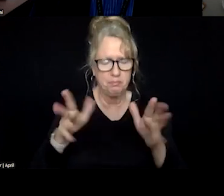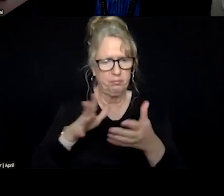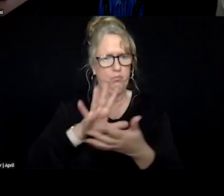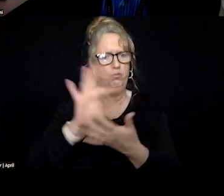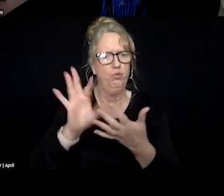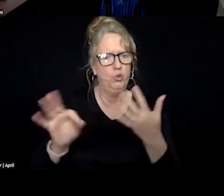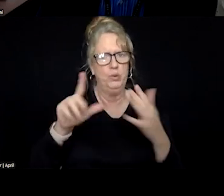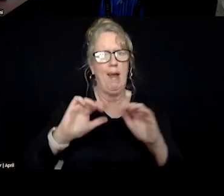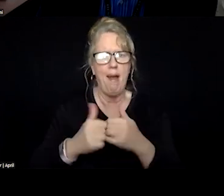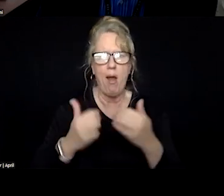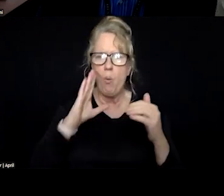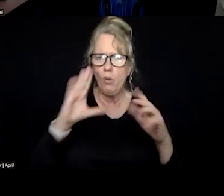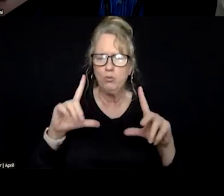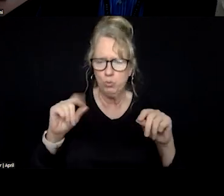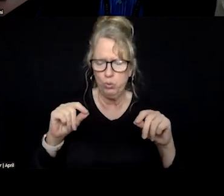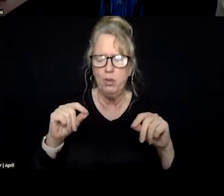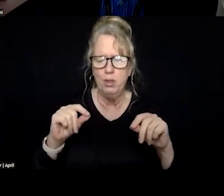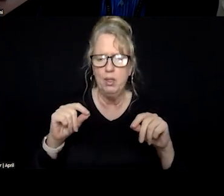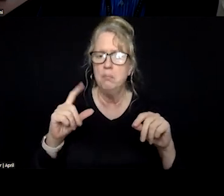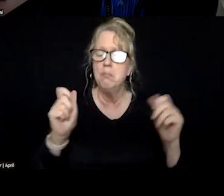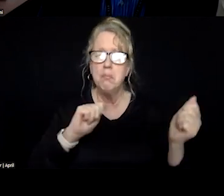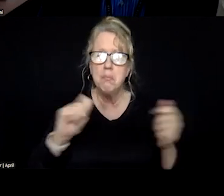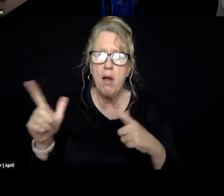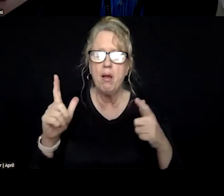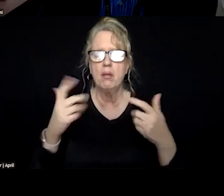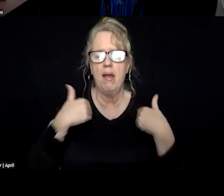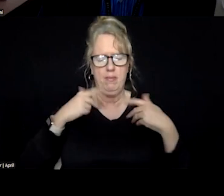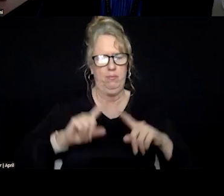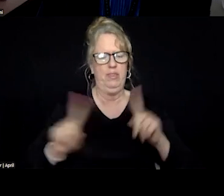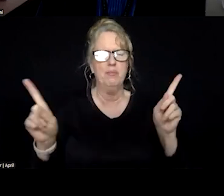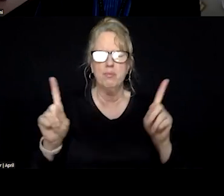DO IT. EVERYONE HAD SLIGHTLY DIFFERENT PROTOCOLS.